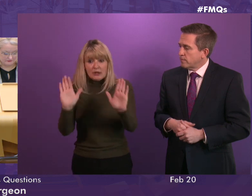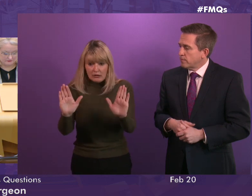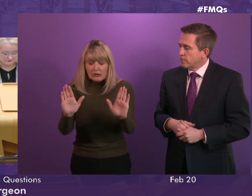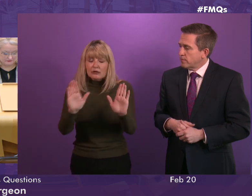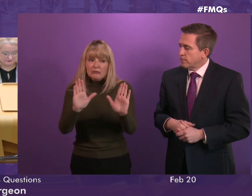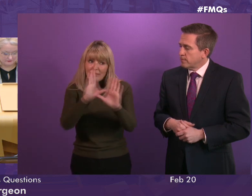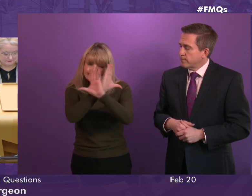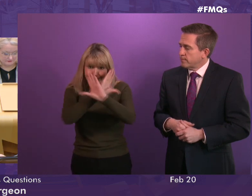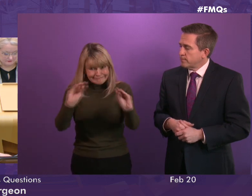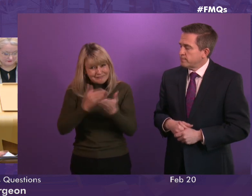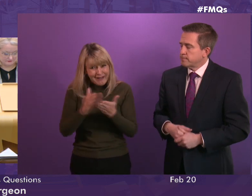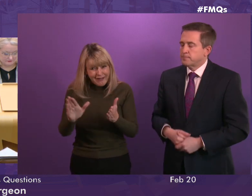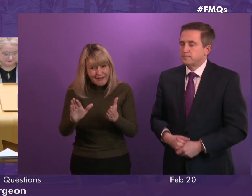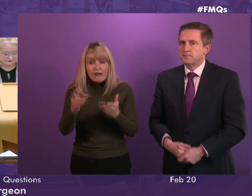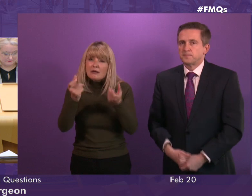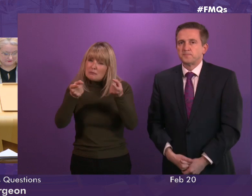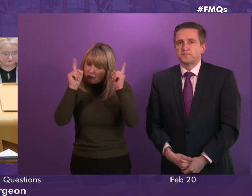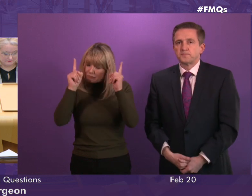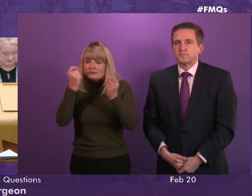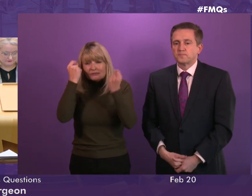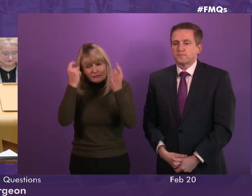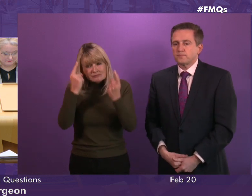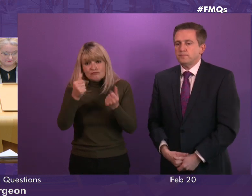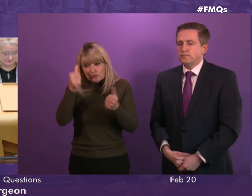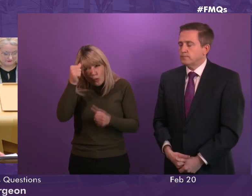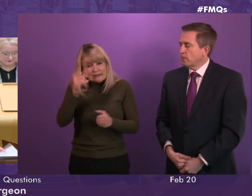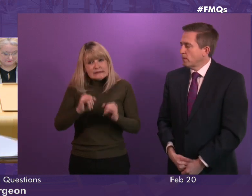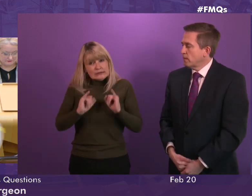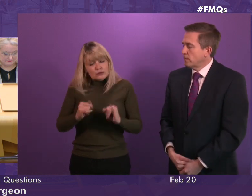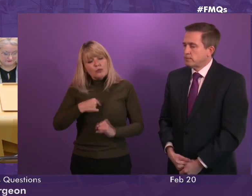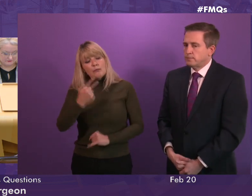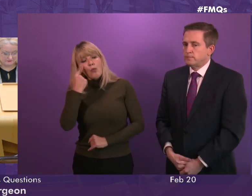appreciate the seriousness of the issue. We will continue to stay in very close contact